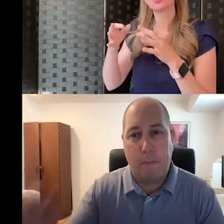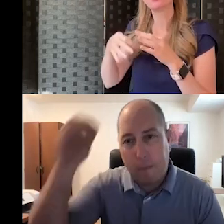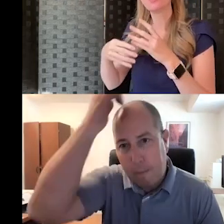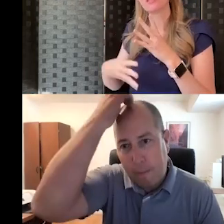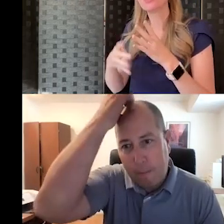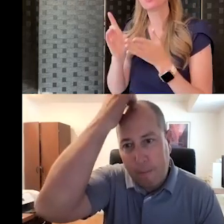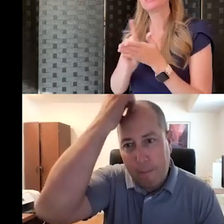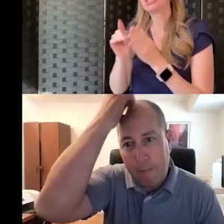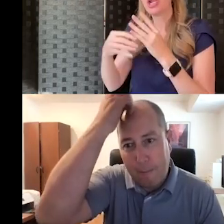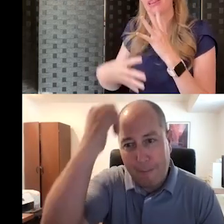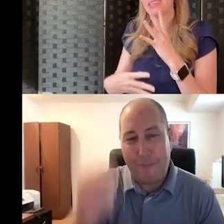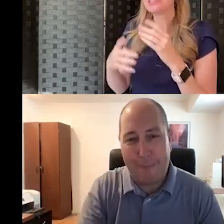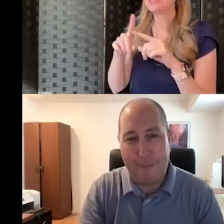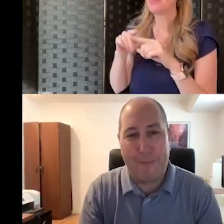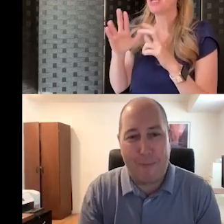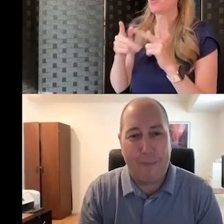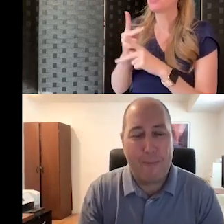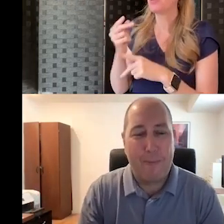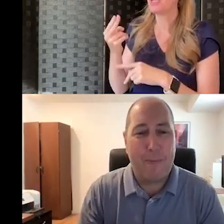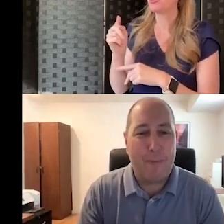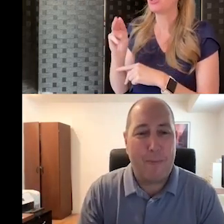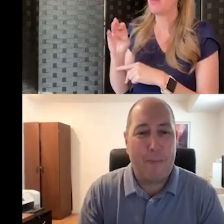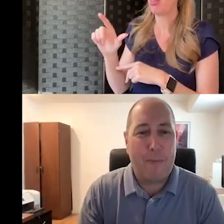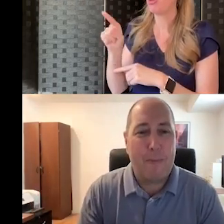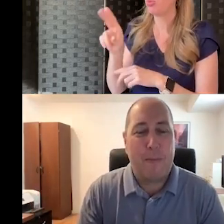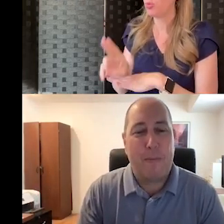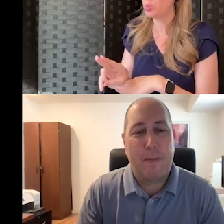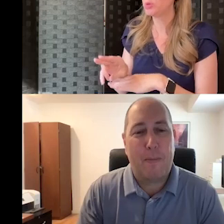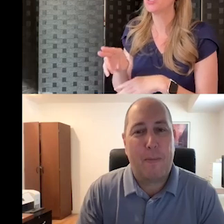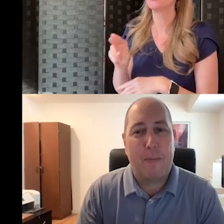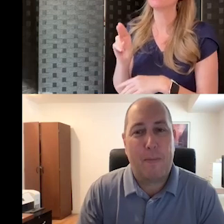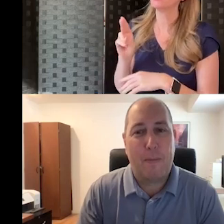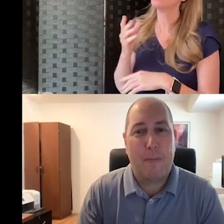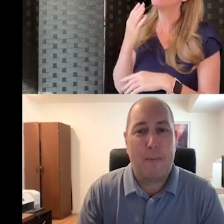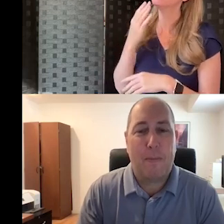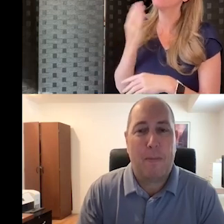lists depending on which version of HTML you grew up on is a fine choice, in fact,